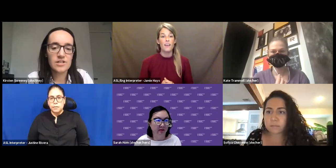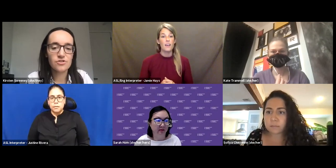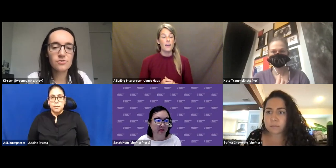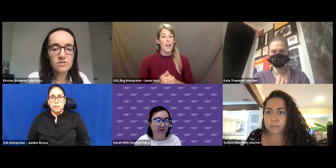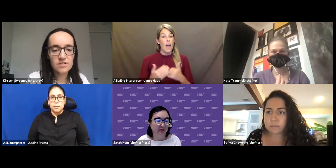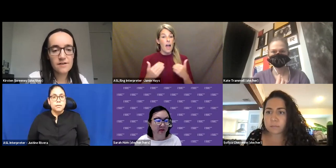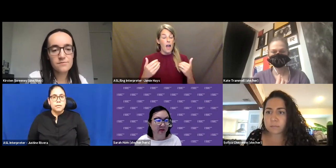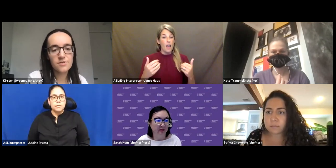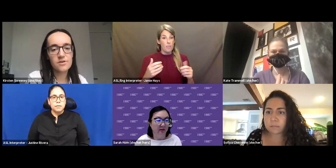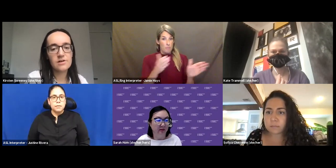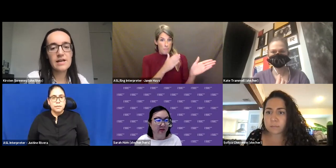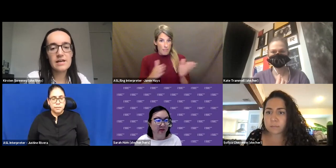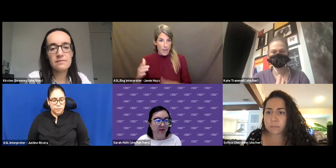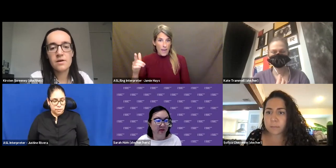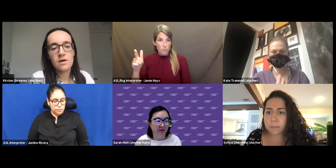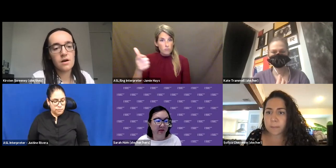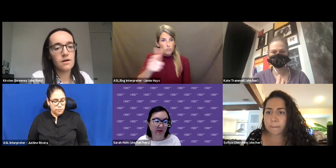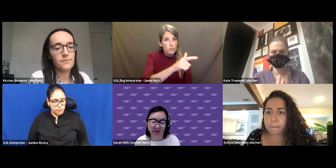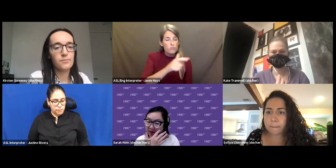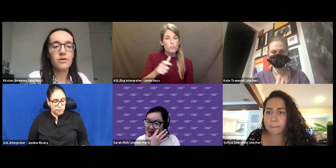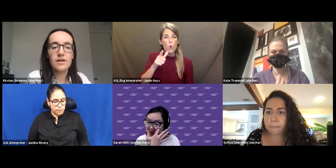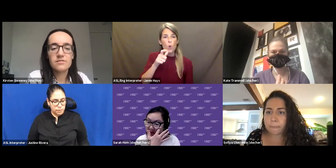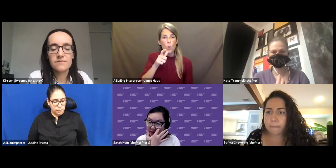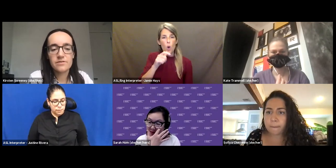introduce yourselves with your name, your pronouns if you'd